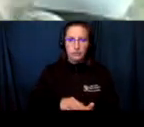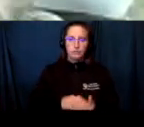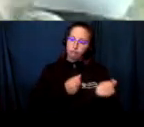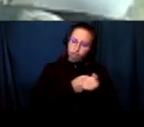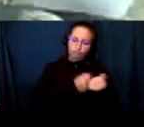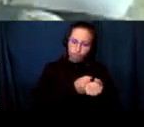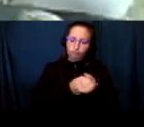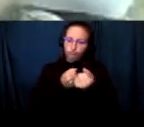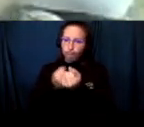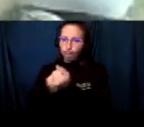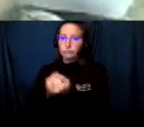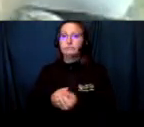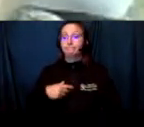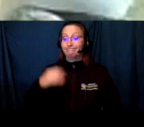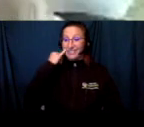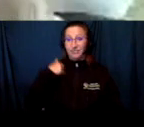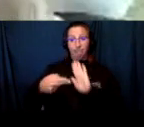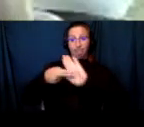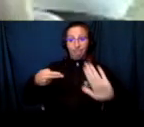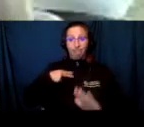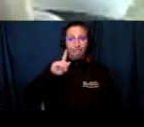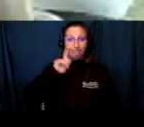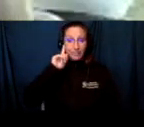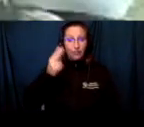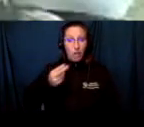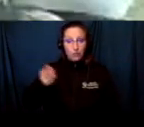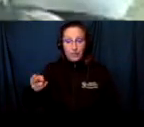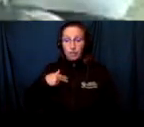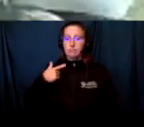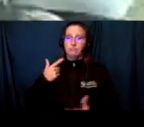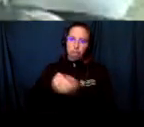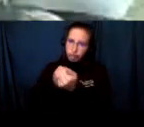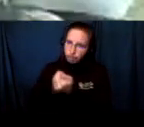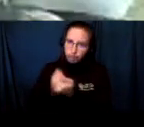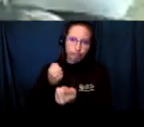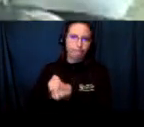that their child is deaf or hard of hearing. So we have a long history of parent-to-parent support